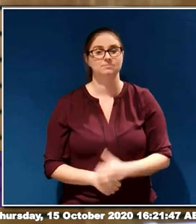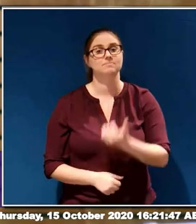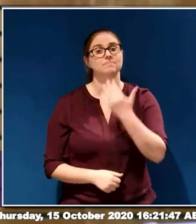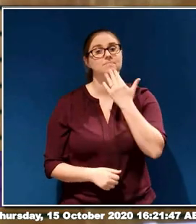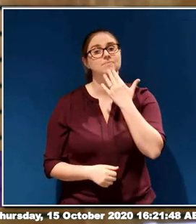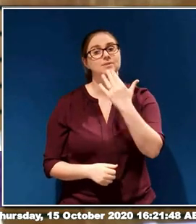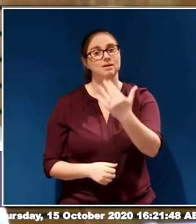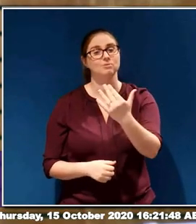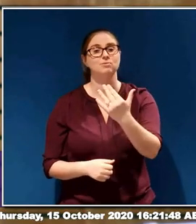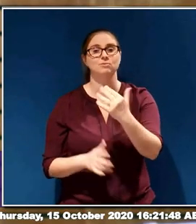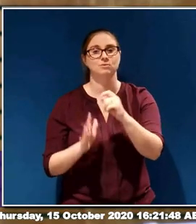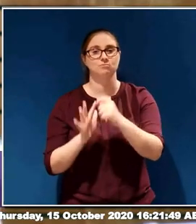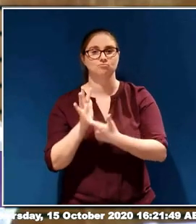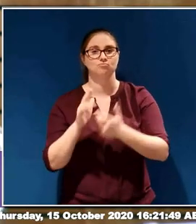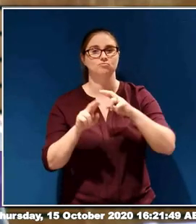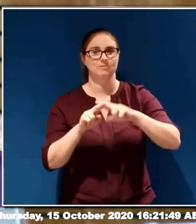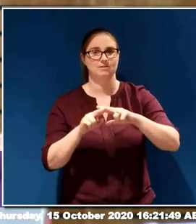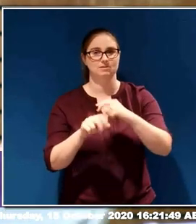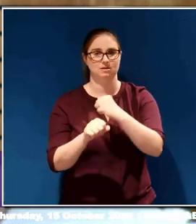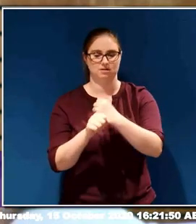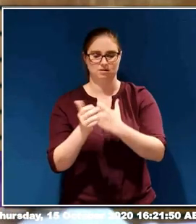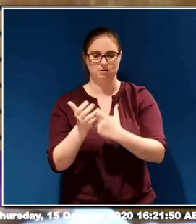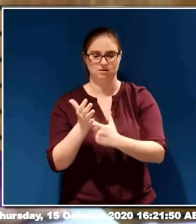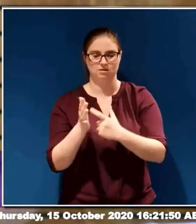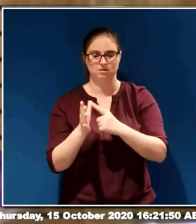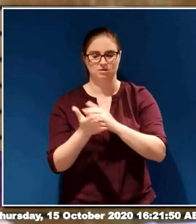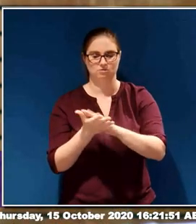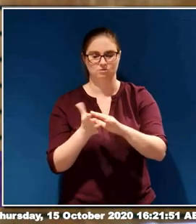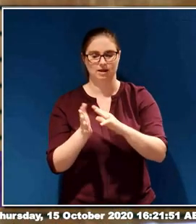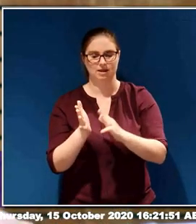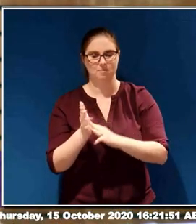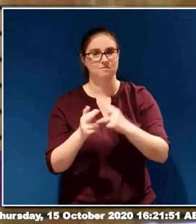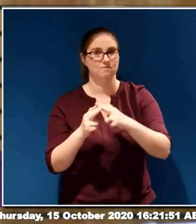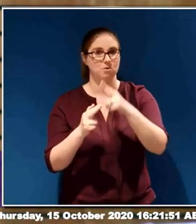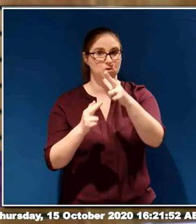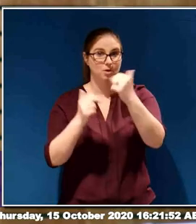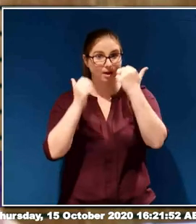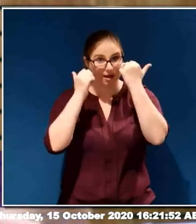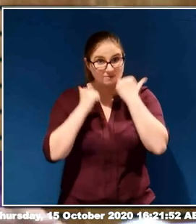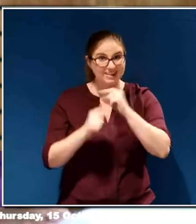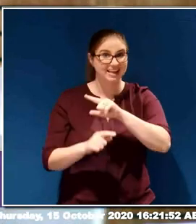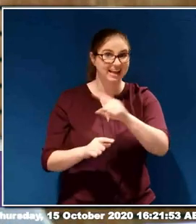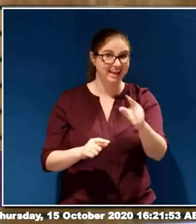and your 83-page statement, which we have all read, completely.